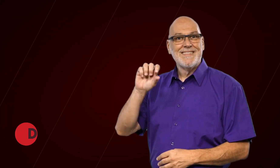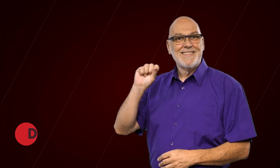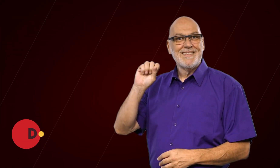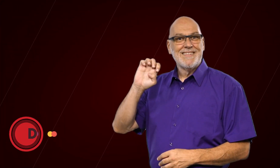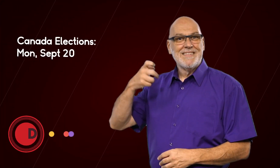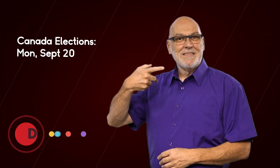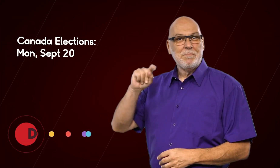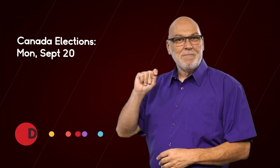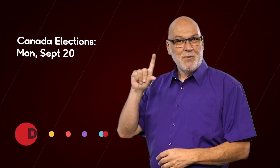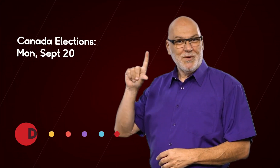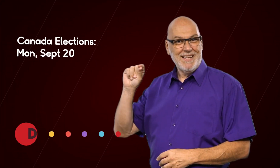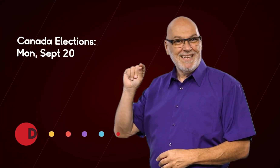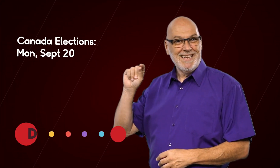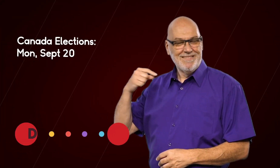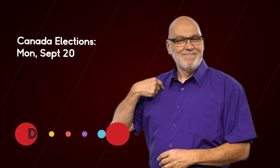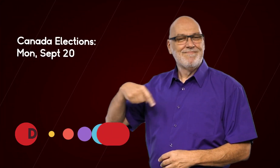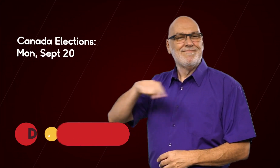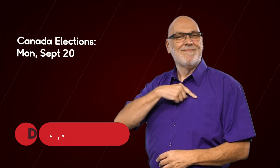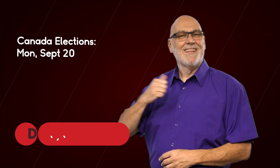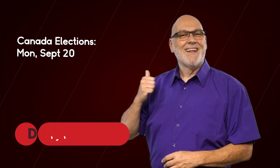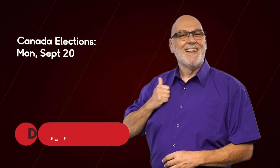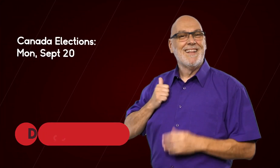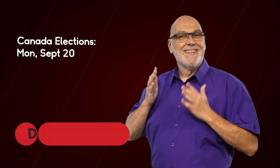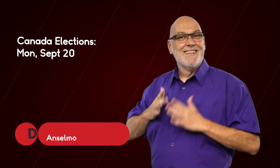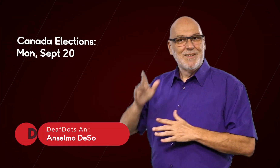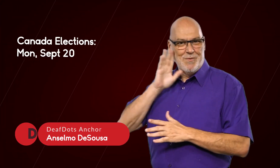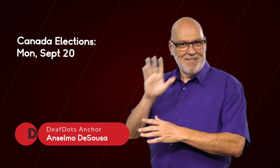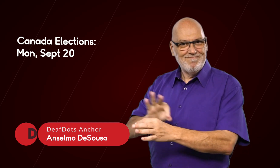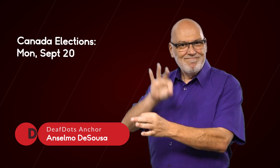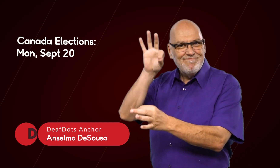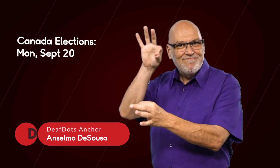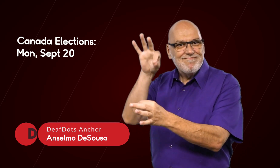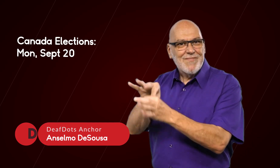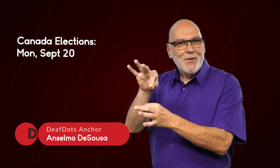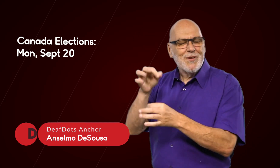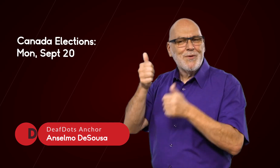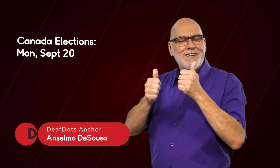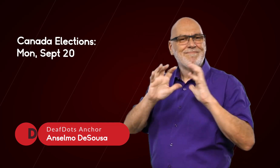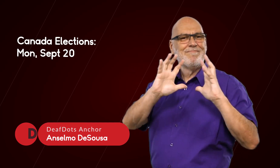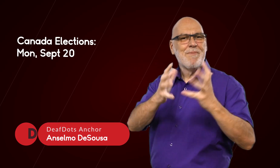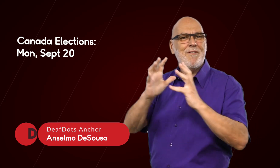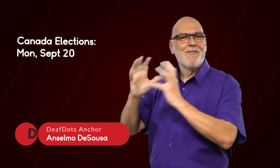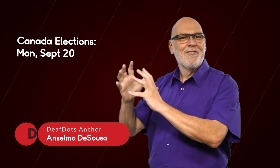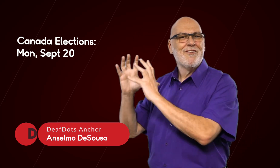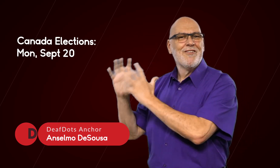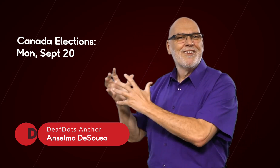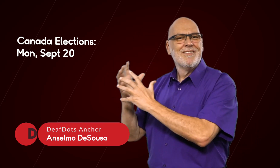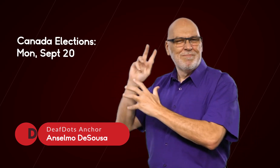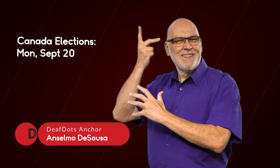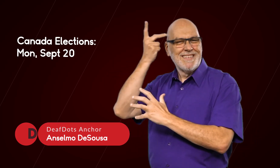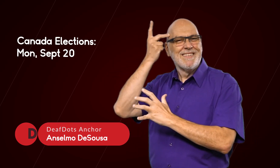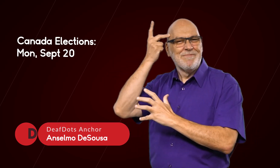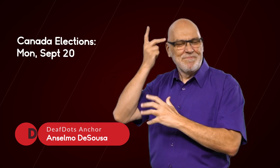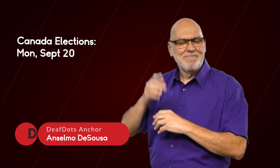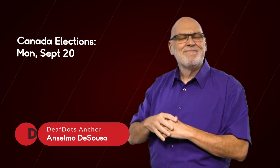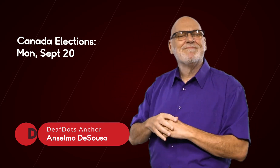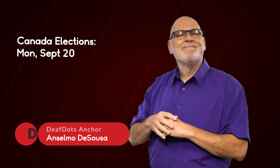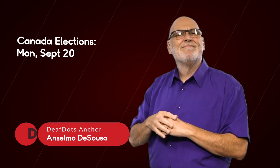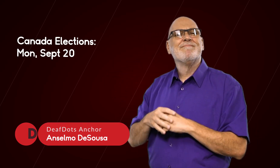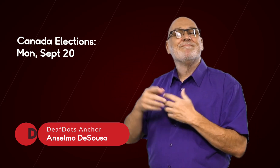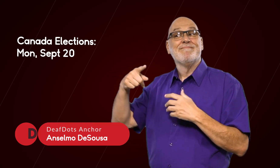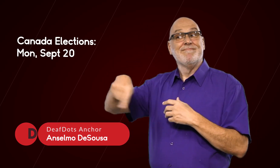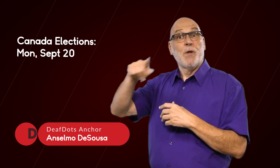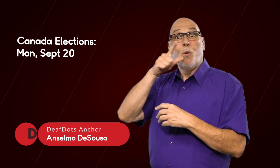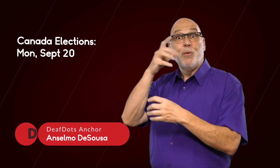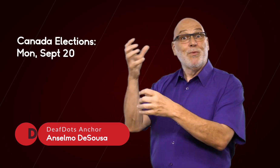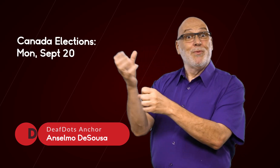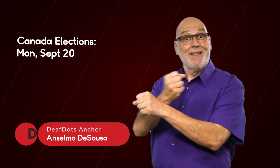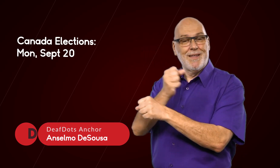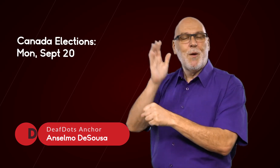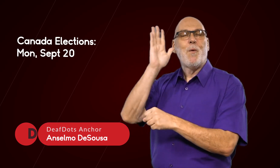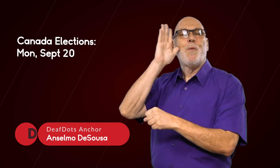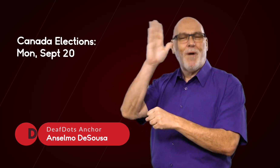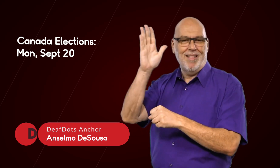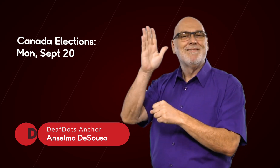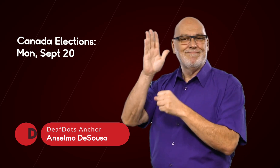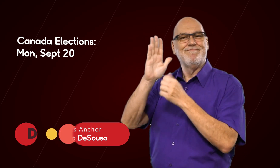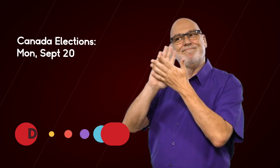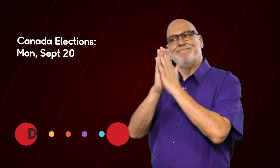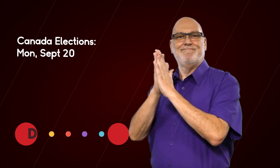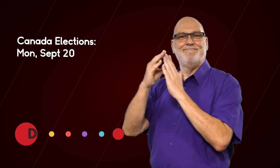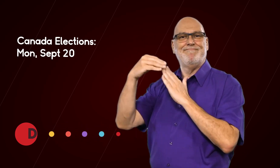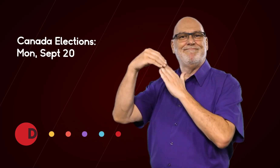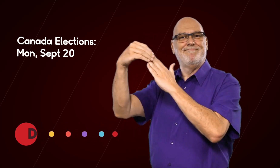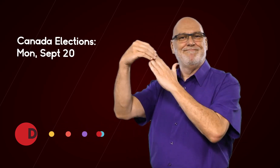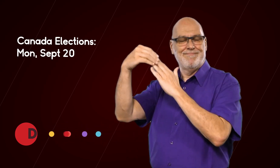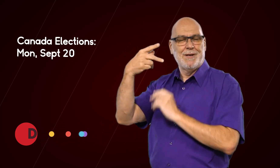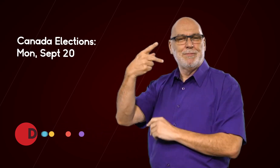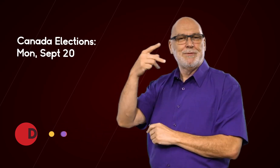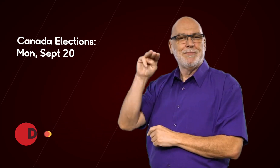[Anselmo]: On September 20th, Canadians will vote on which political party and